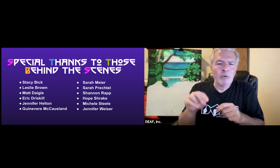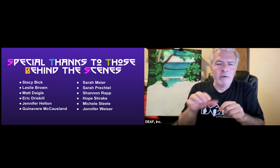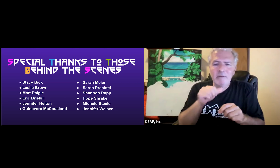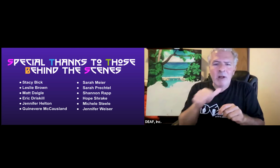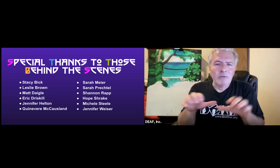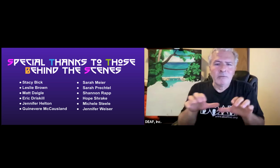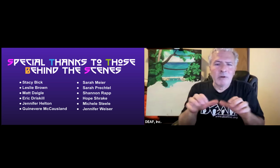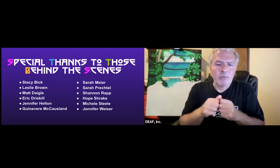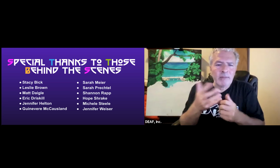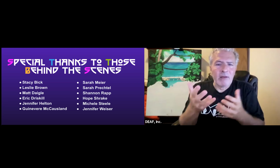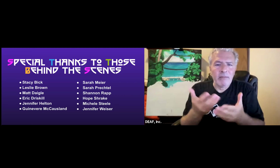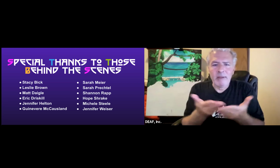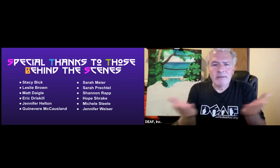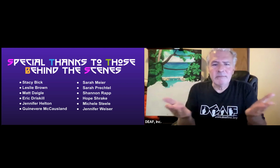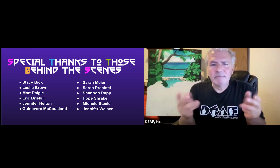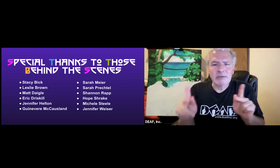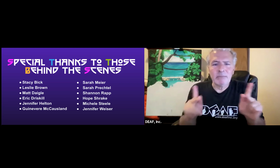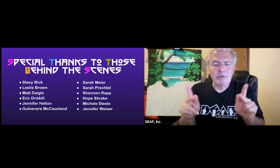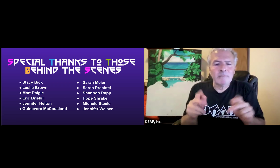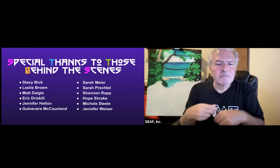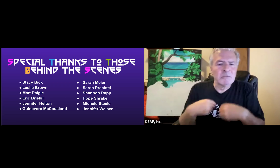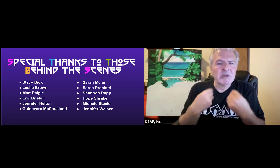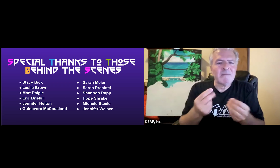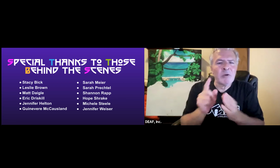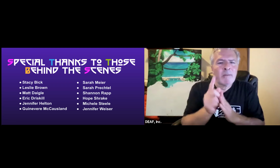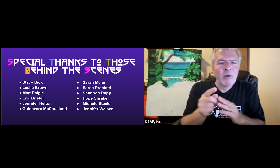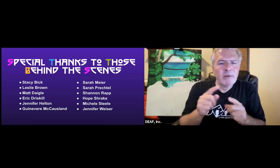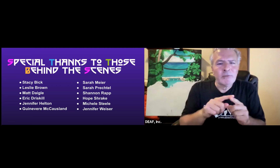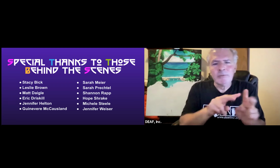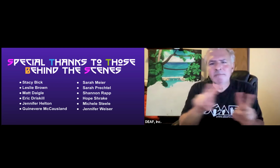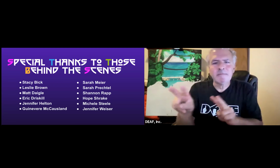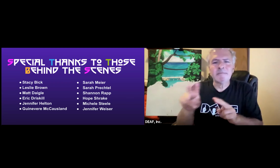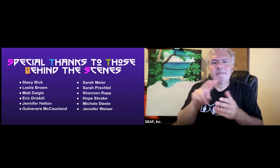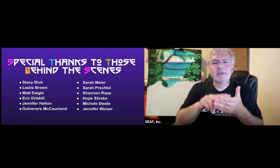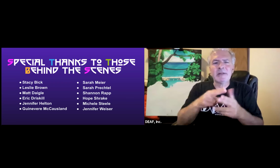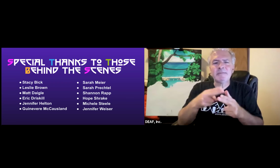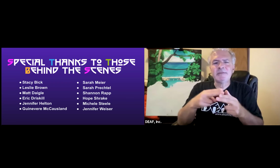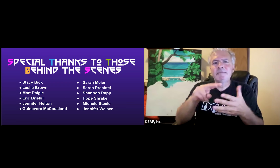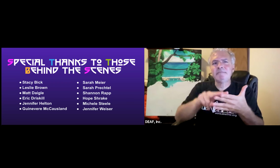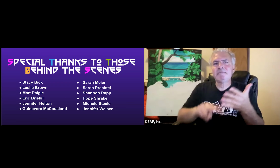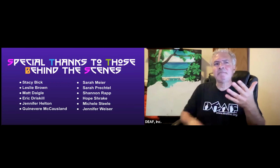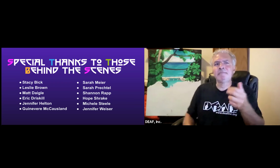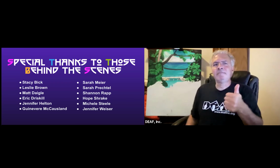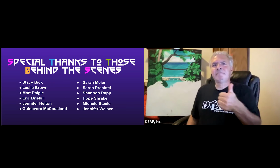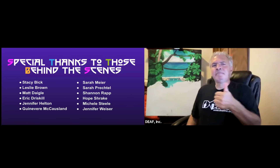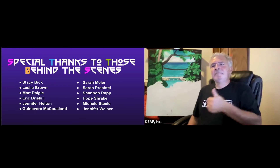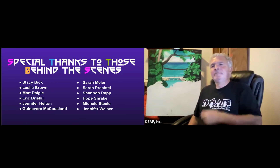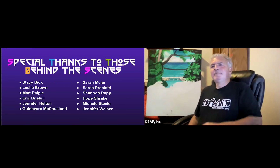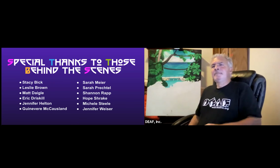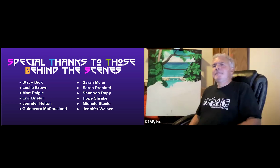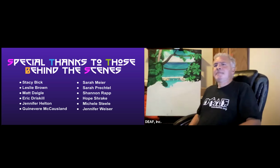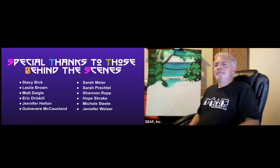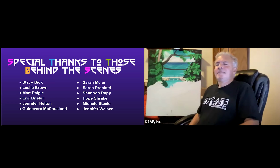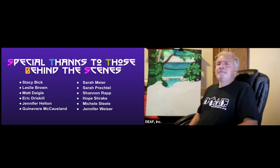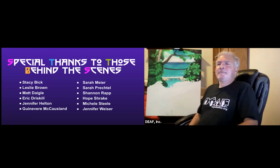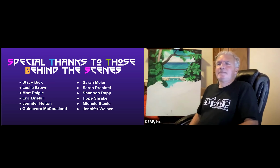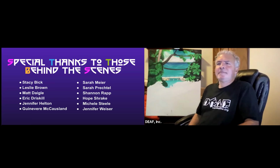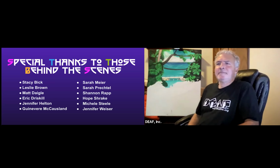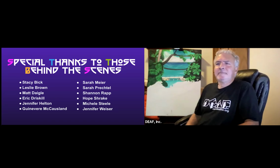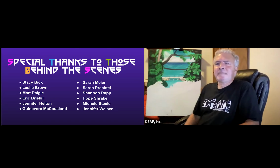This is an amazing team of people. I couldn't do it without them. So I wanted to give you a moment to read all of the names on the list.